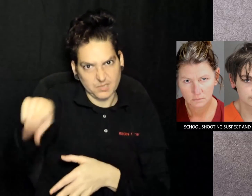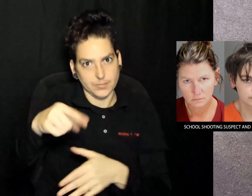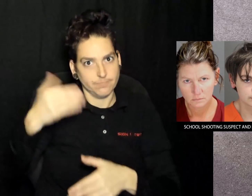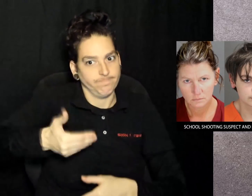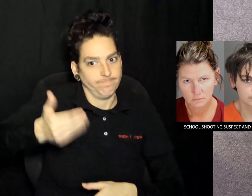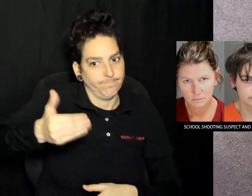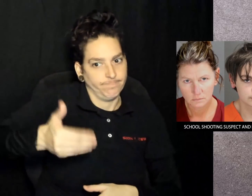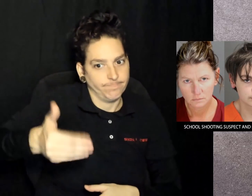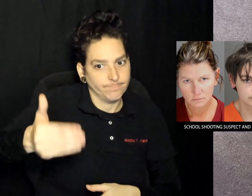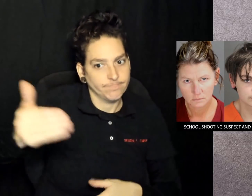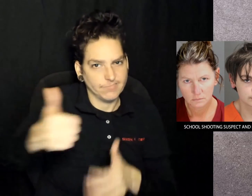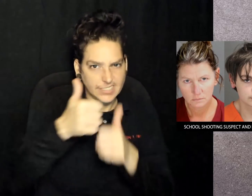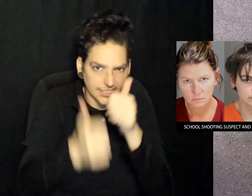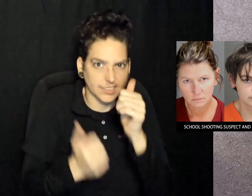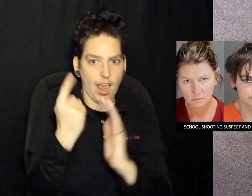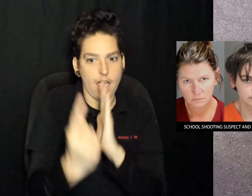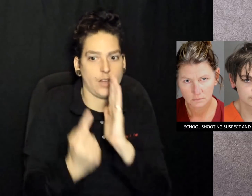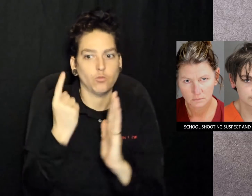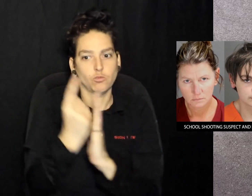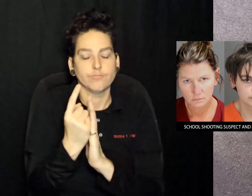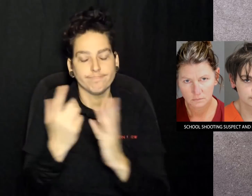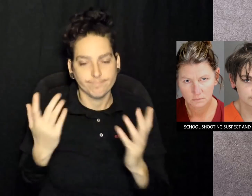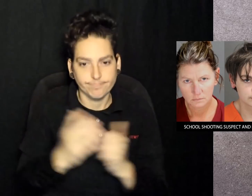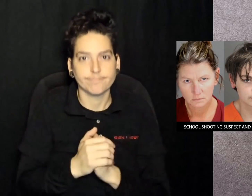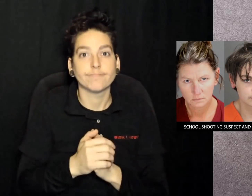jail staff are checking on them multiple times each hour